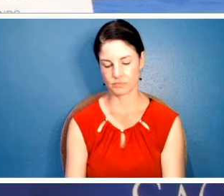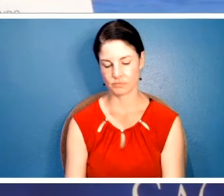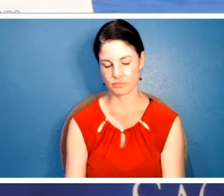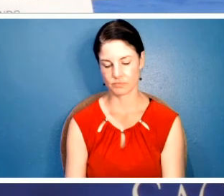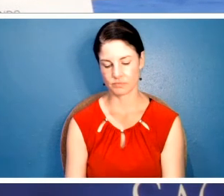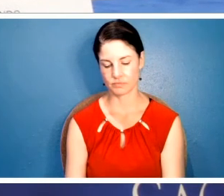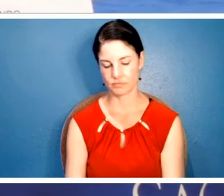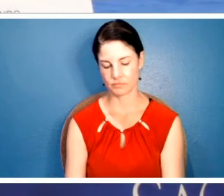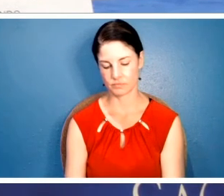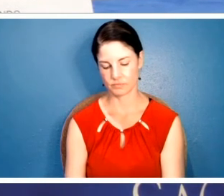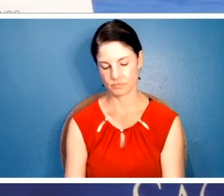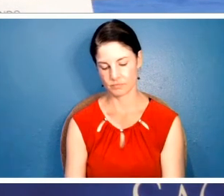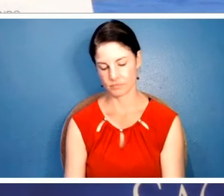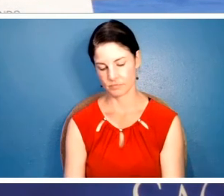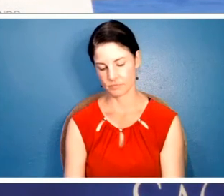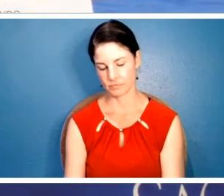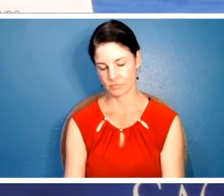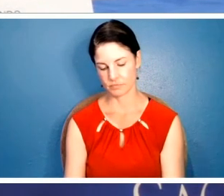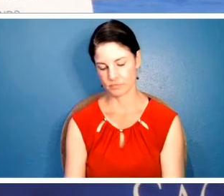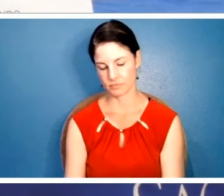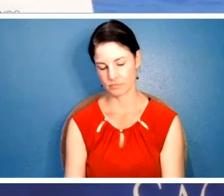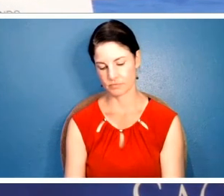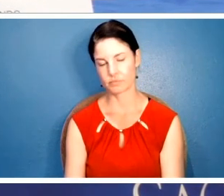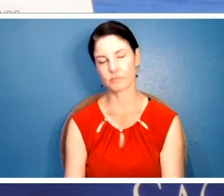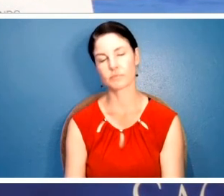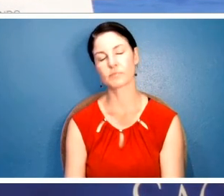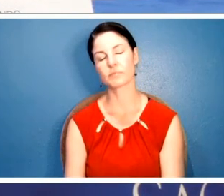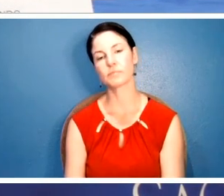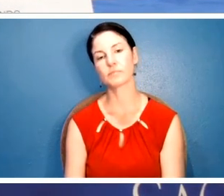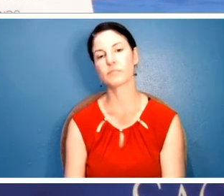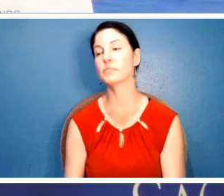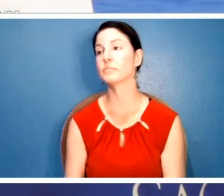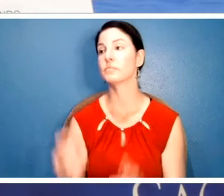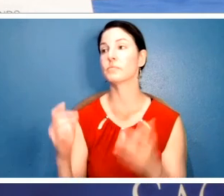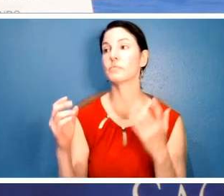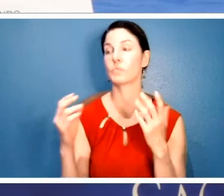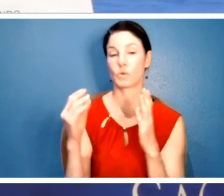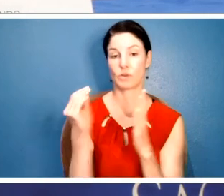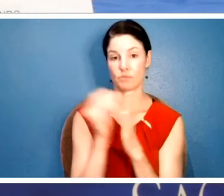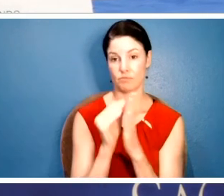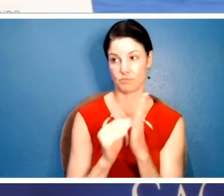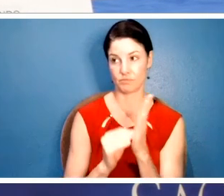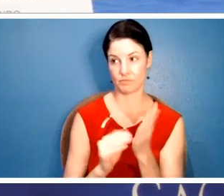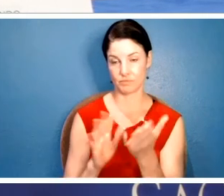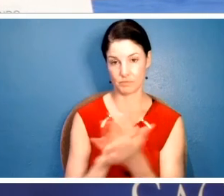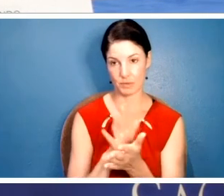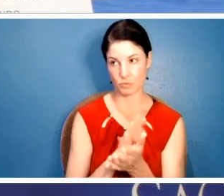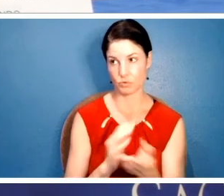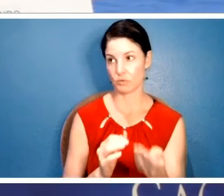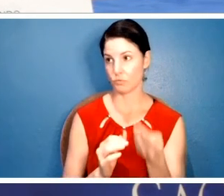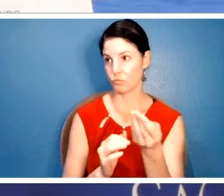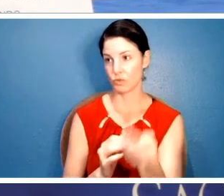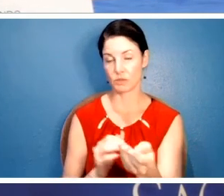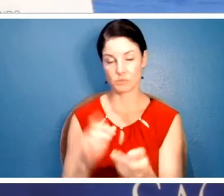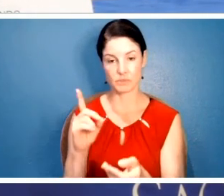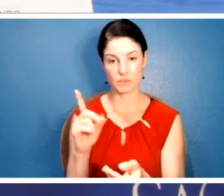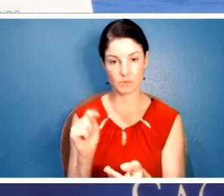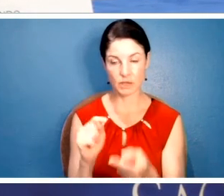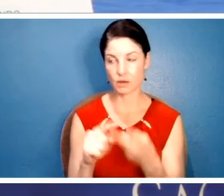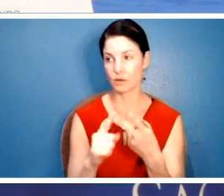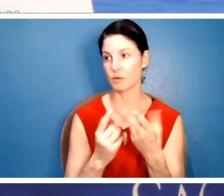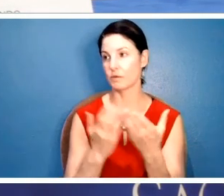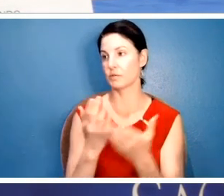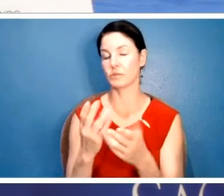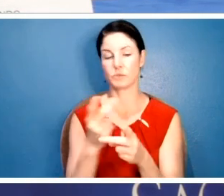SacGov: bring them in on paper to downtown or wherever wherever you can submit them to a supervisors office or anything like that.